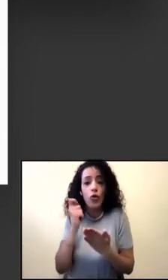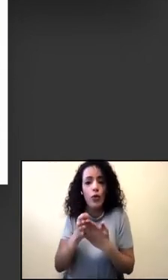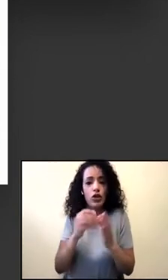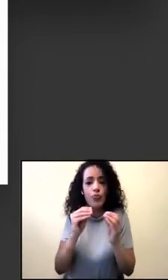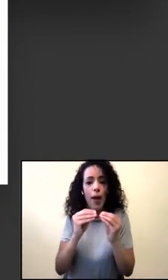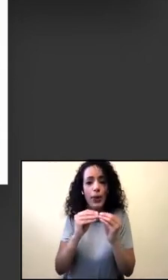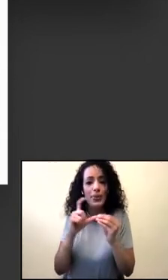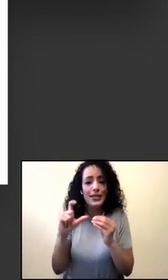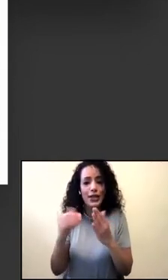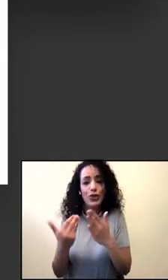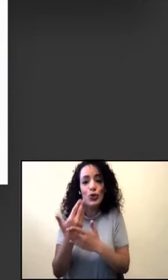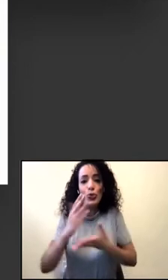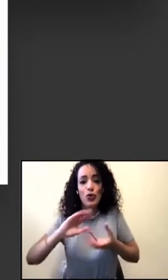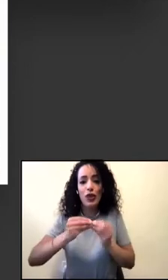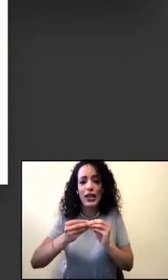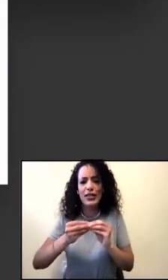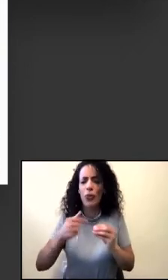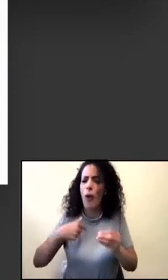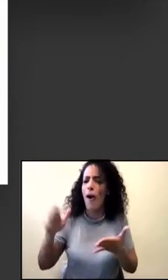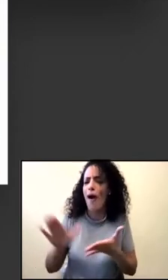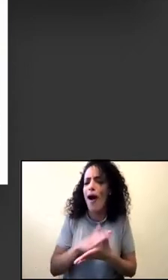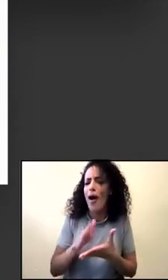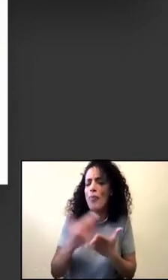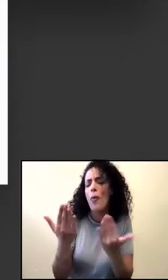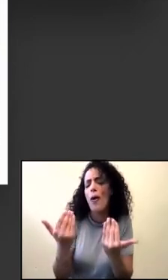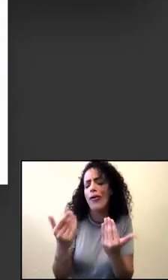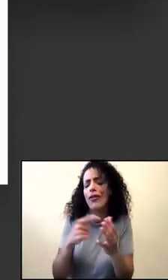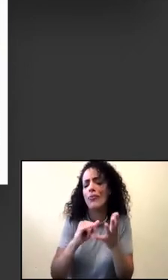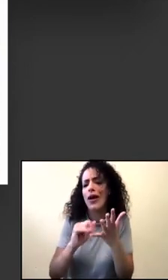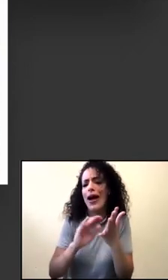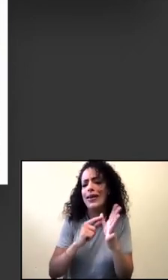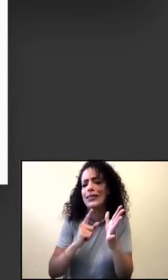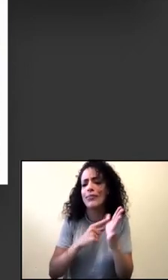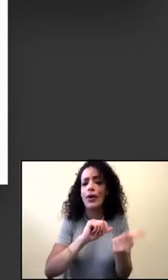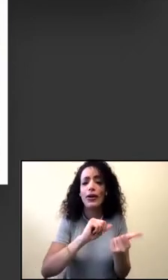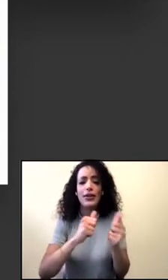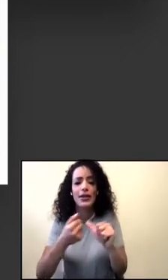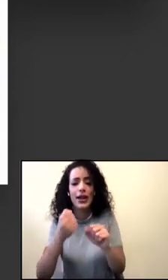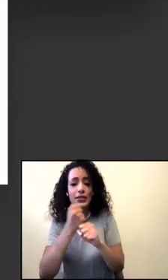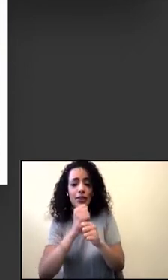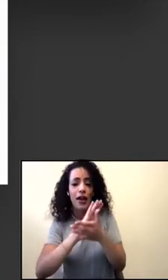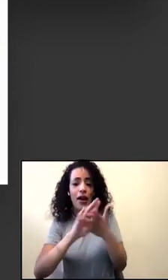happy to have you with us Asmaa. Next up, then, we have Ghazal Haqani. Ghazal is a Textile Artist